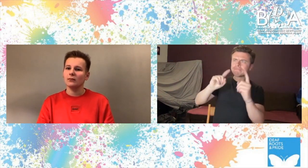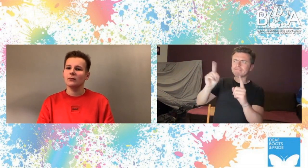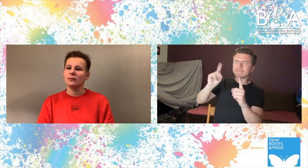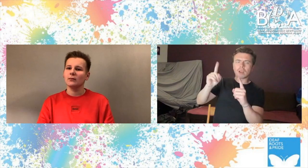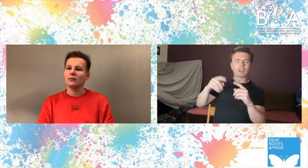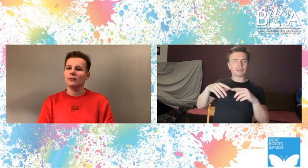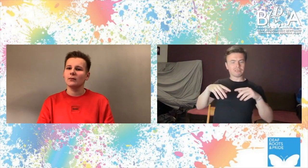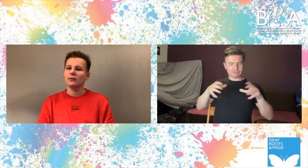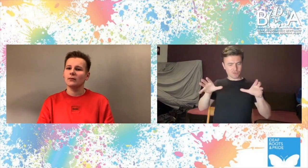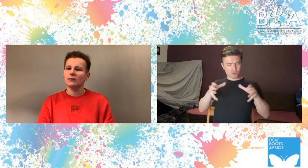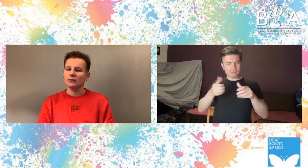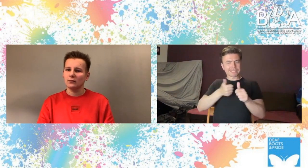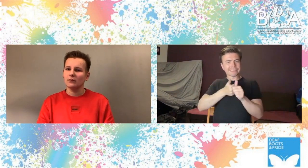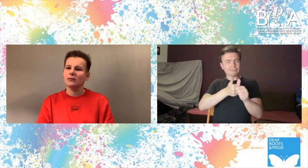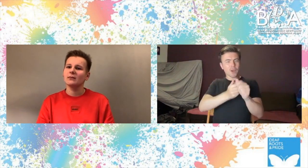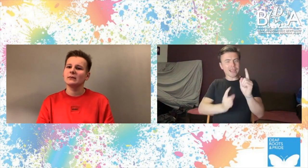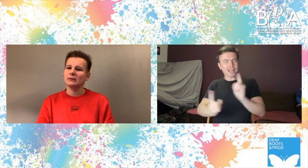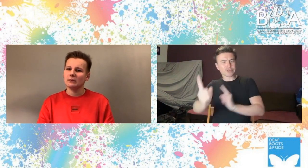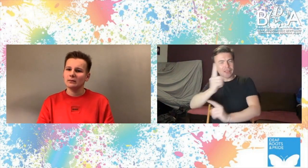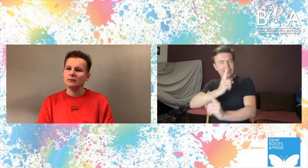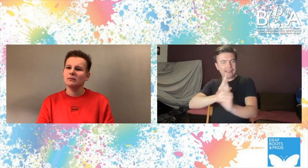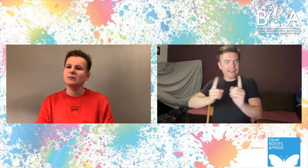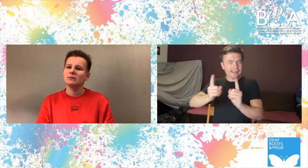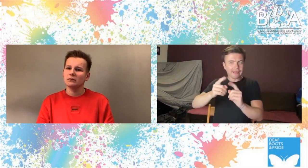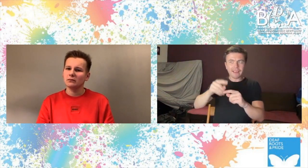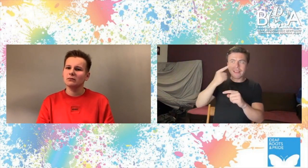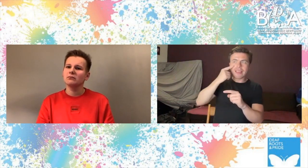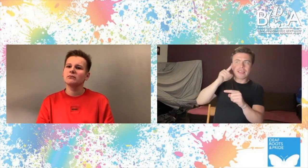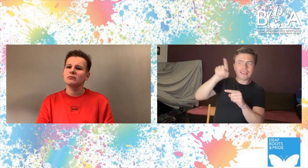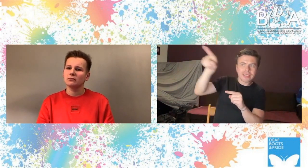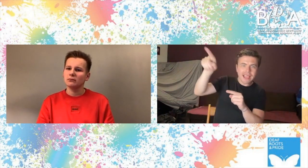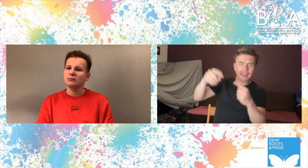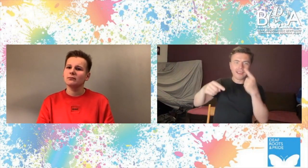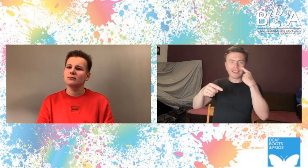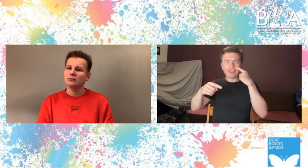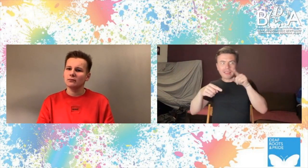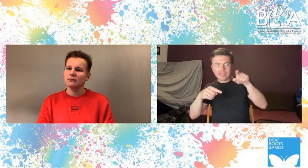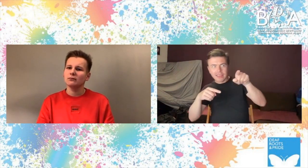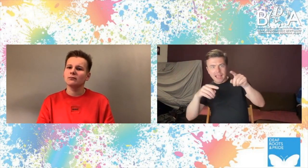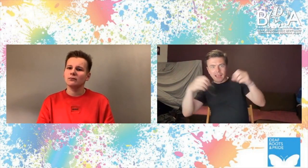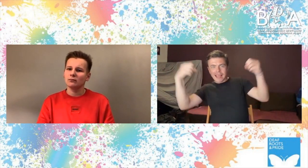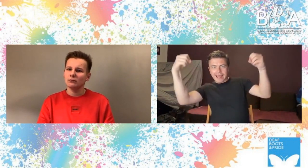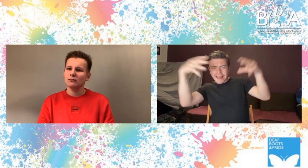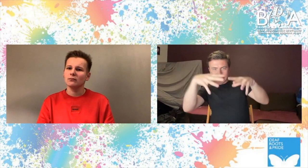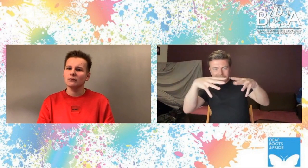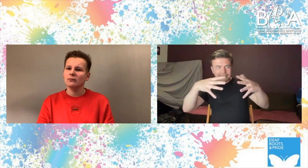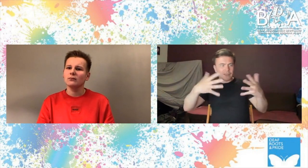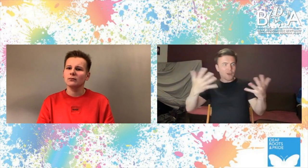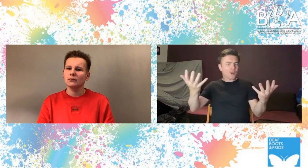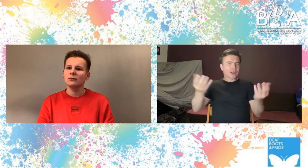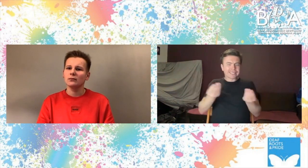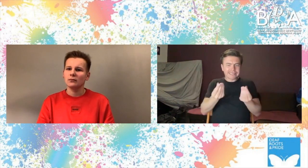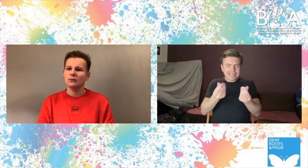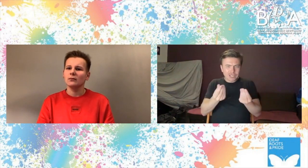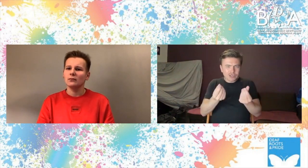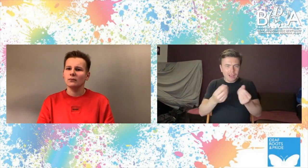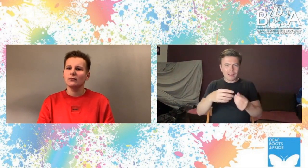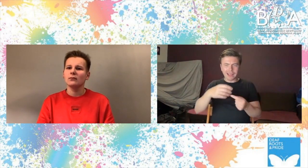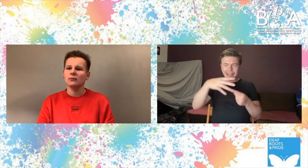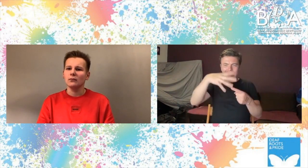be there looking at things and you need to be doing that in a group so you can support each other, you can say look at the light over there,